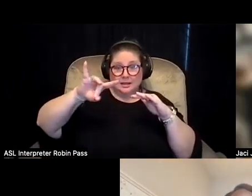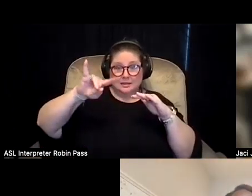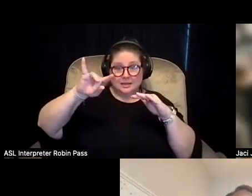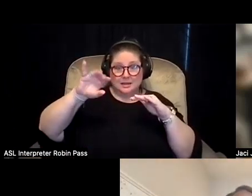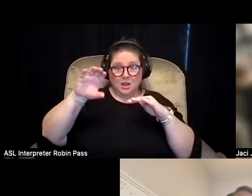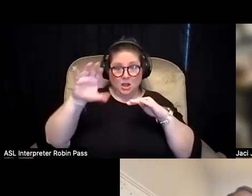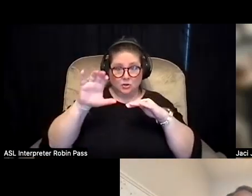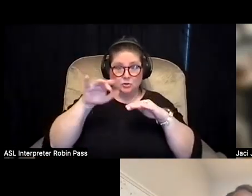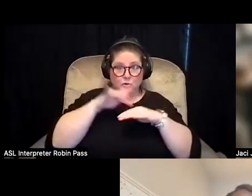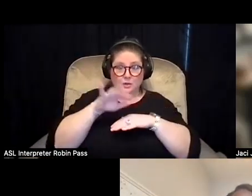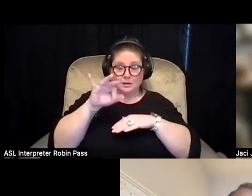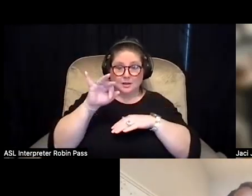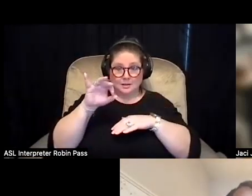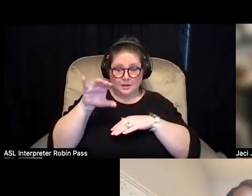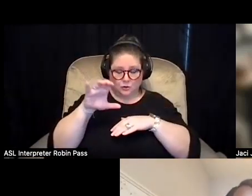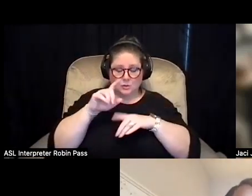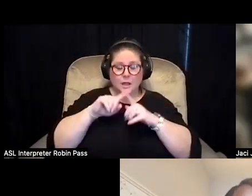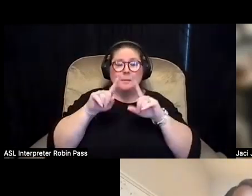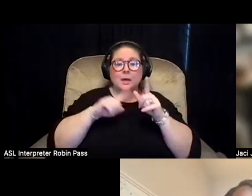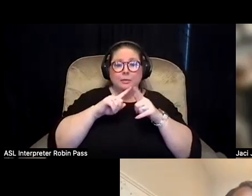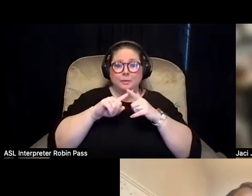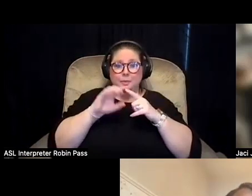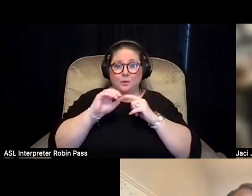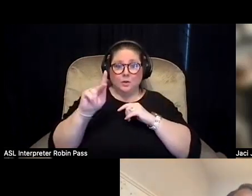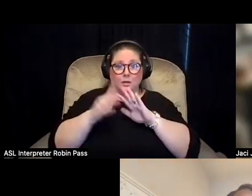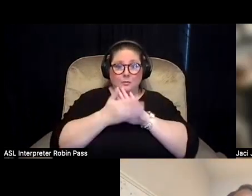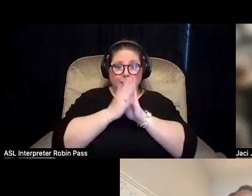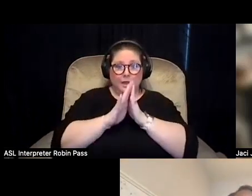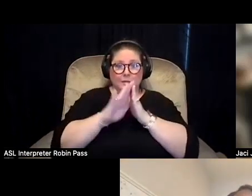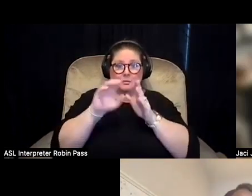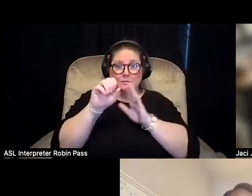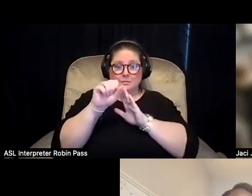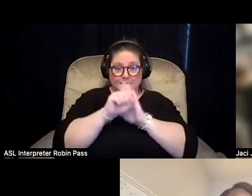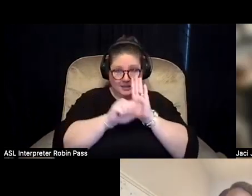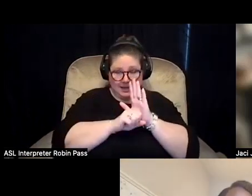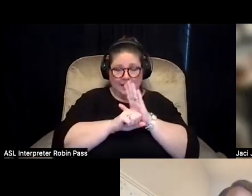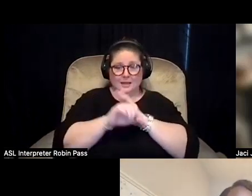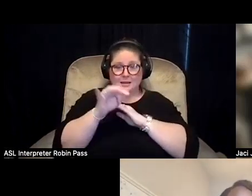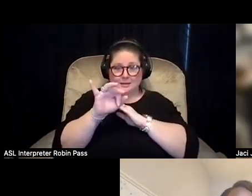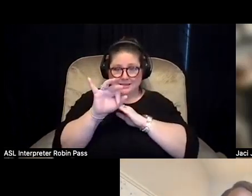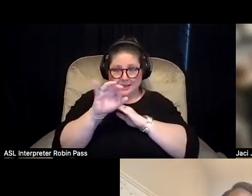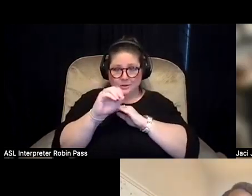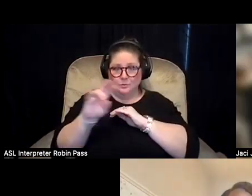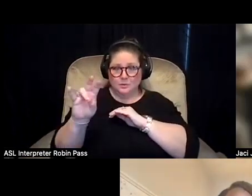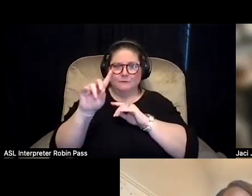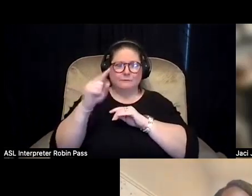um but then oklahoma became a state in 1907 and the very first law on the books was jim crow law